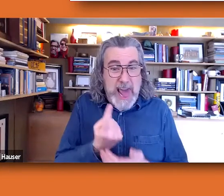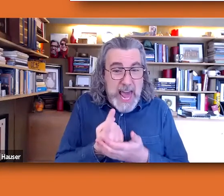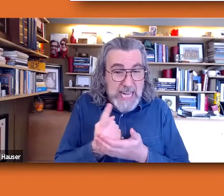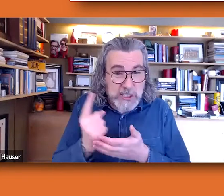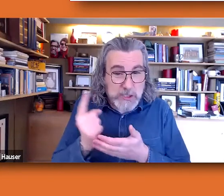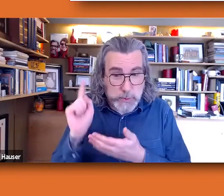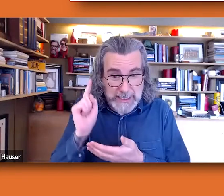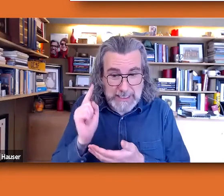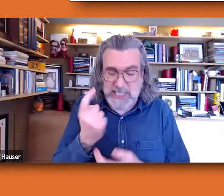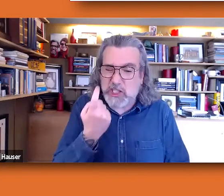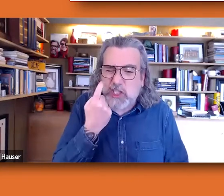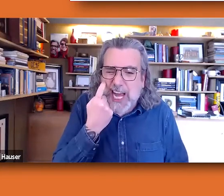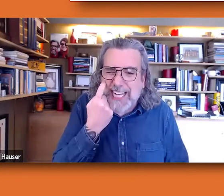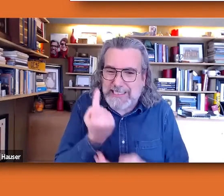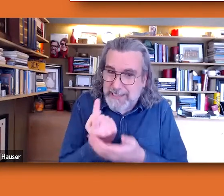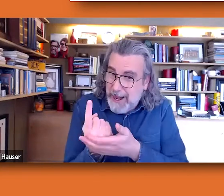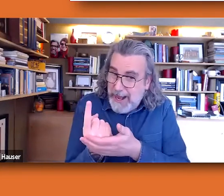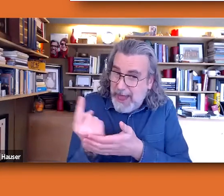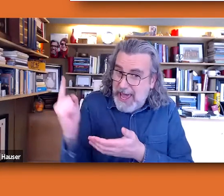and a lot of publication on racism.